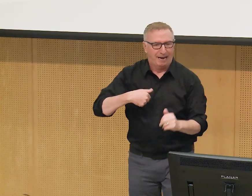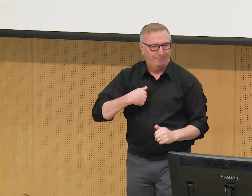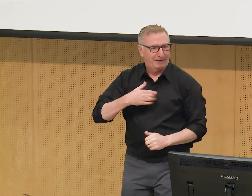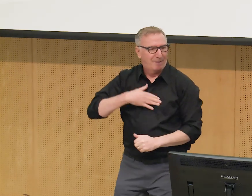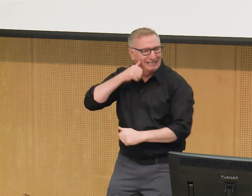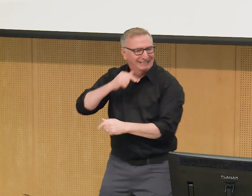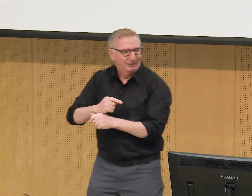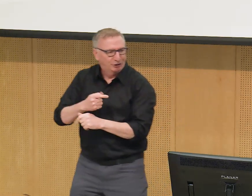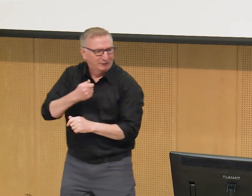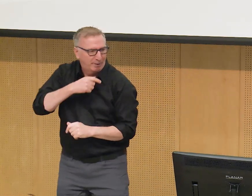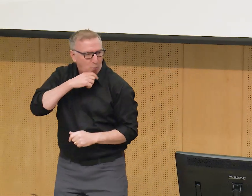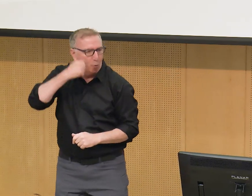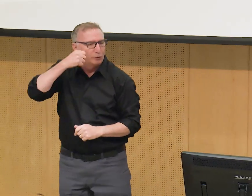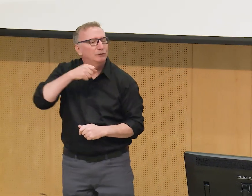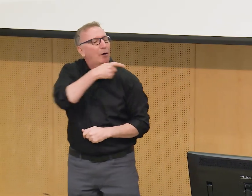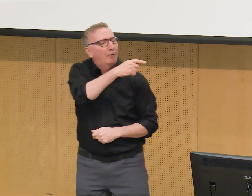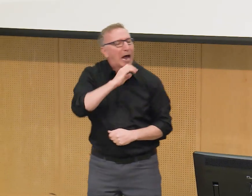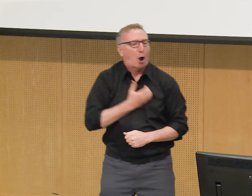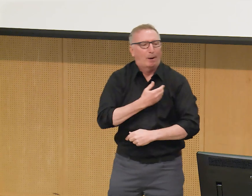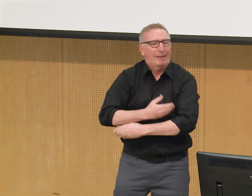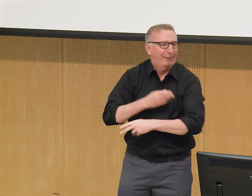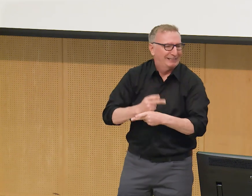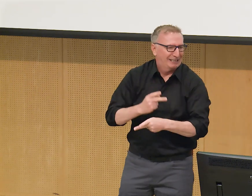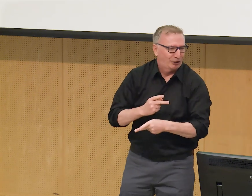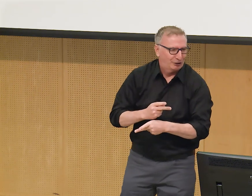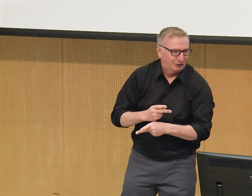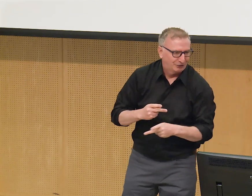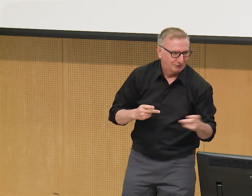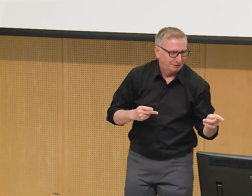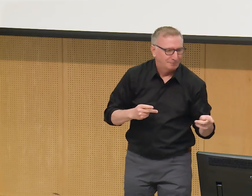me and my sisters. They were sort of our baby-sitters.